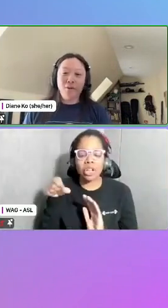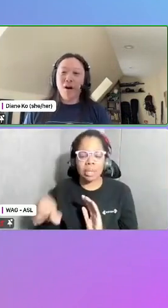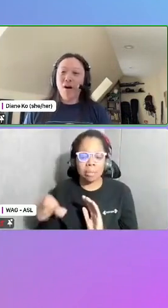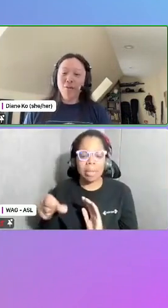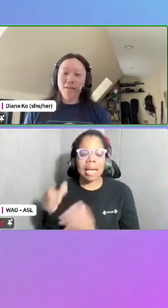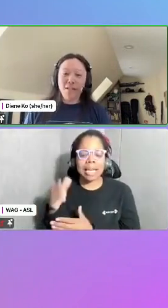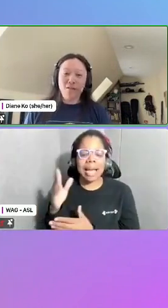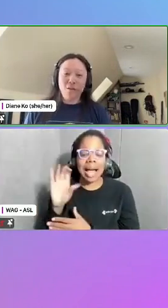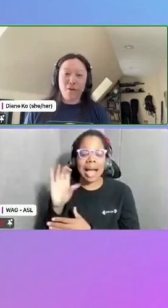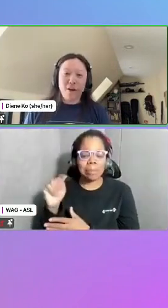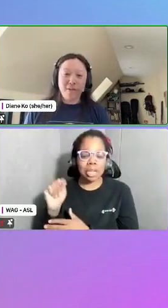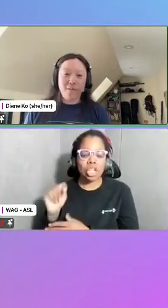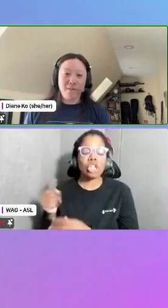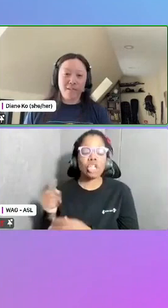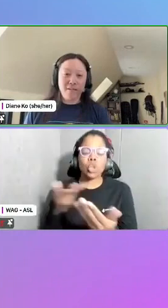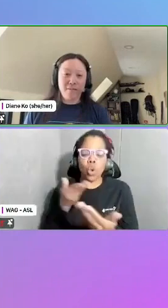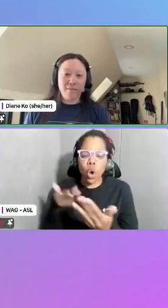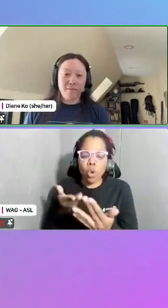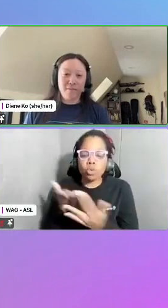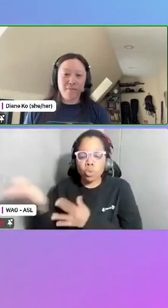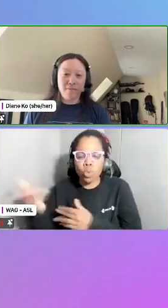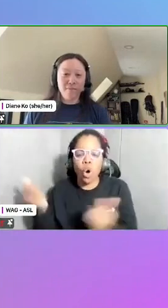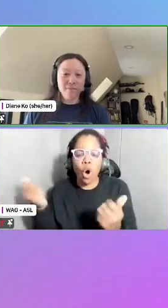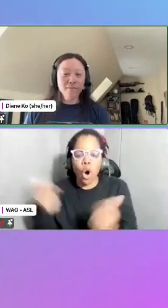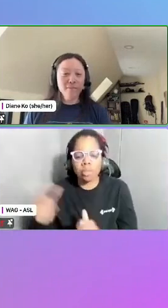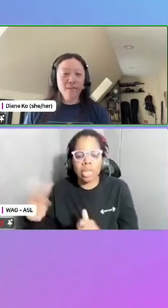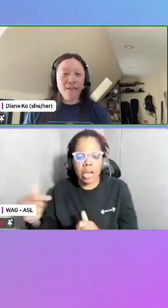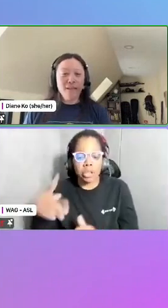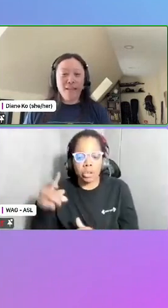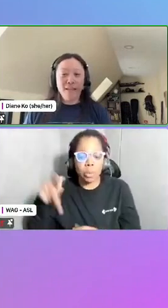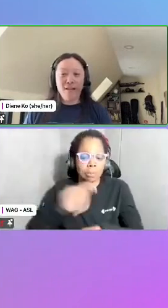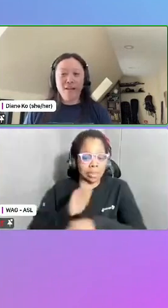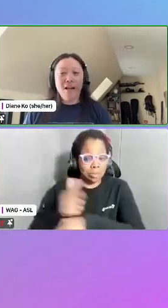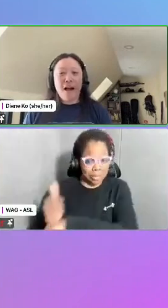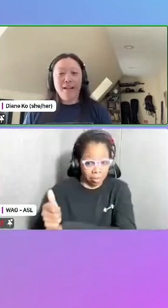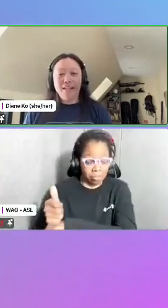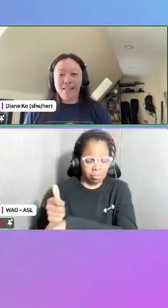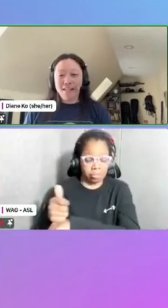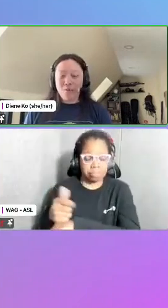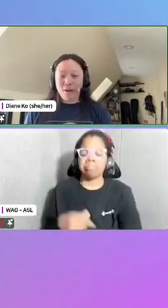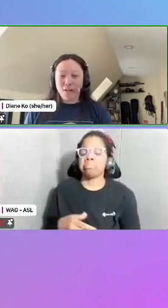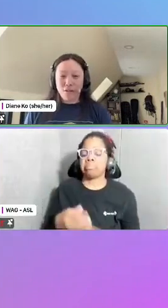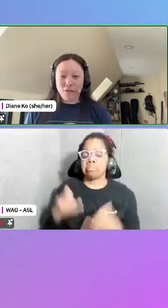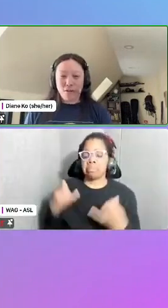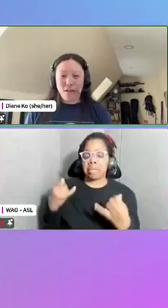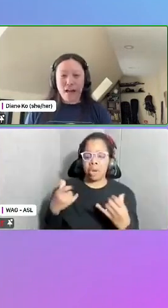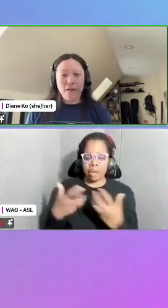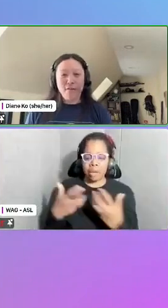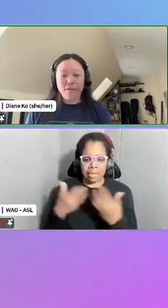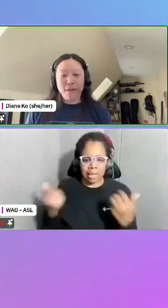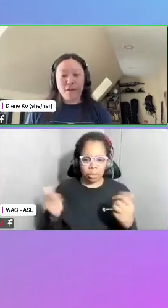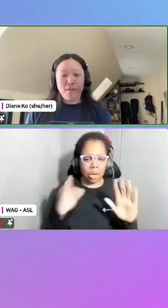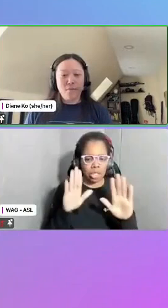is a great win for accessibility. One thing I will mention to watch out for with this approach is that if one part